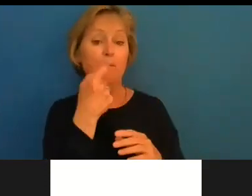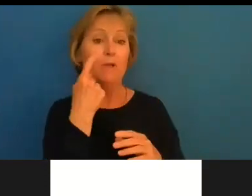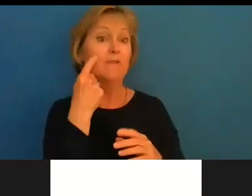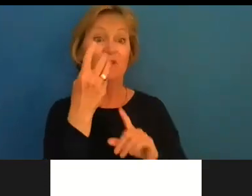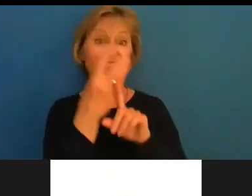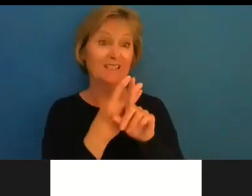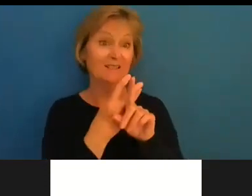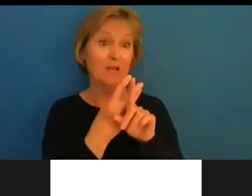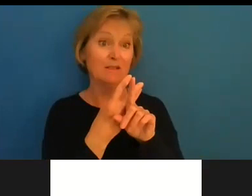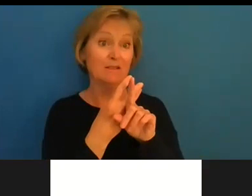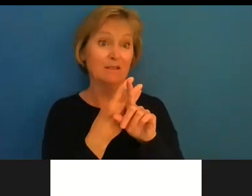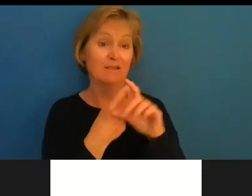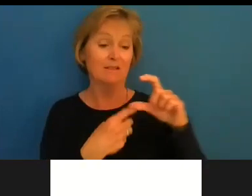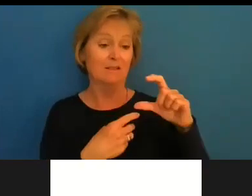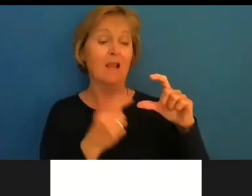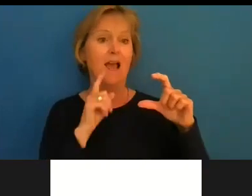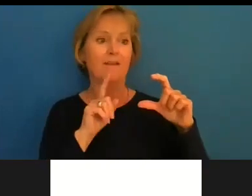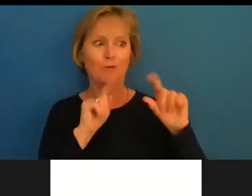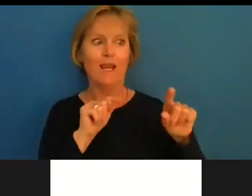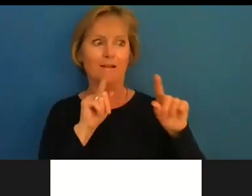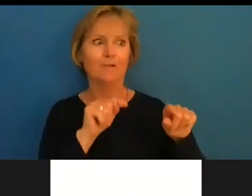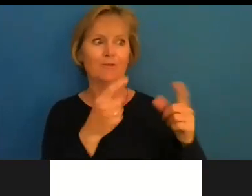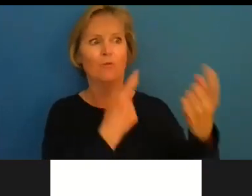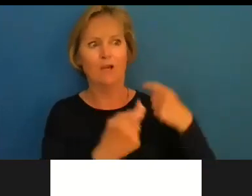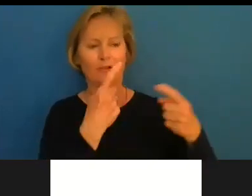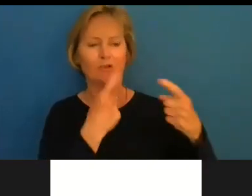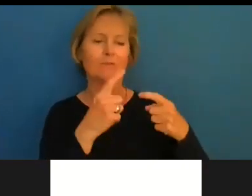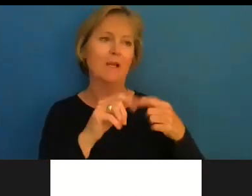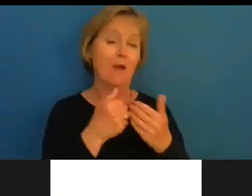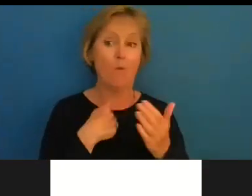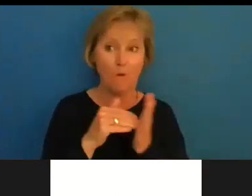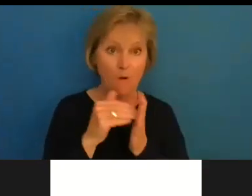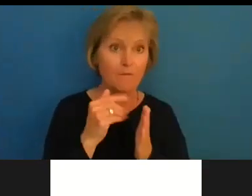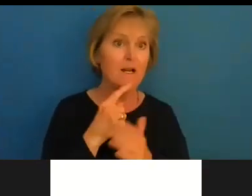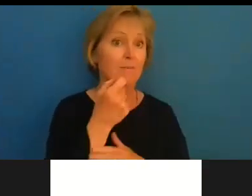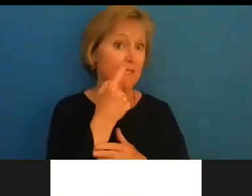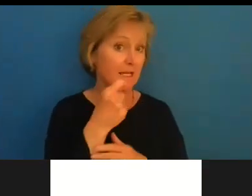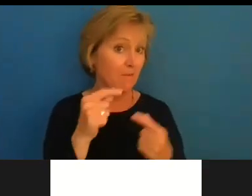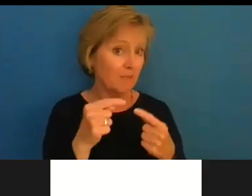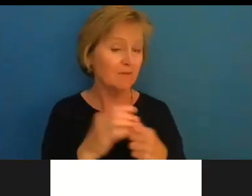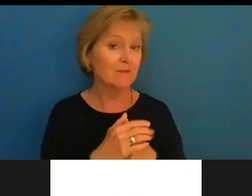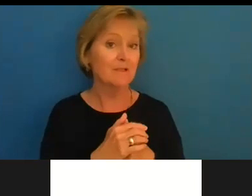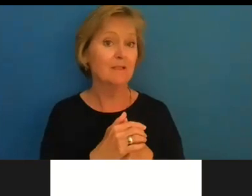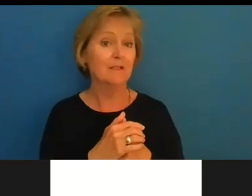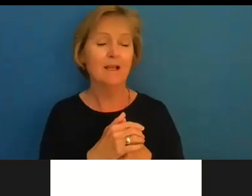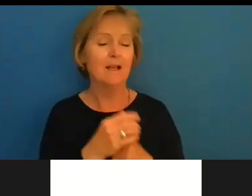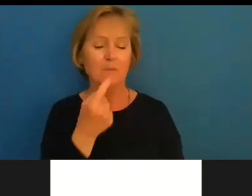I have to answer a lot of questions about how often I'm taking them, and if I